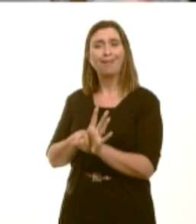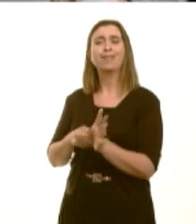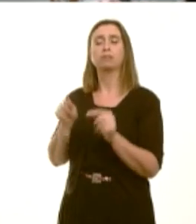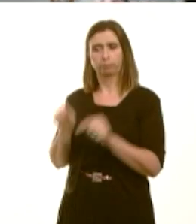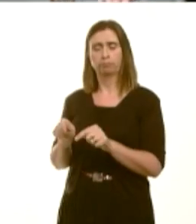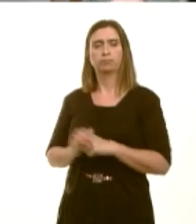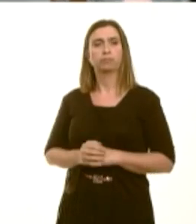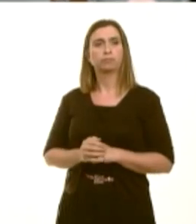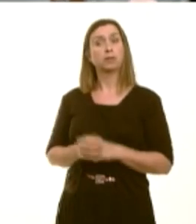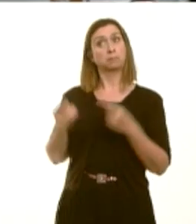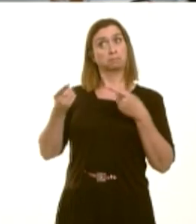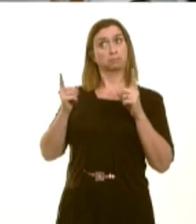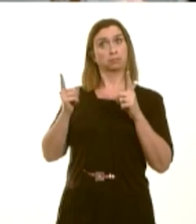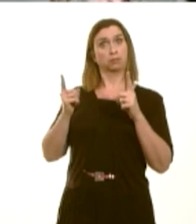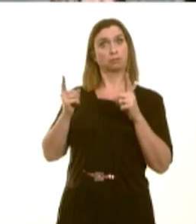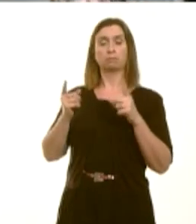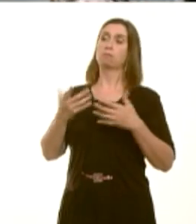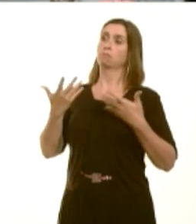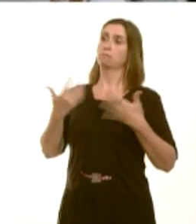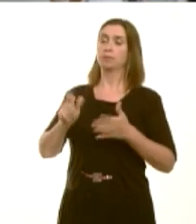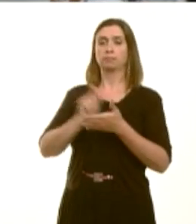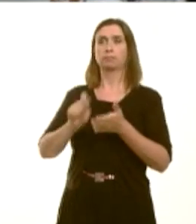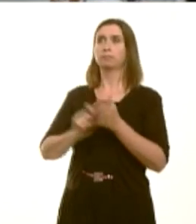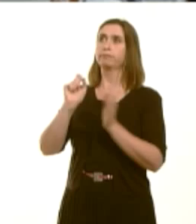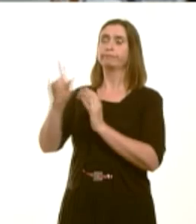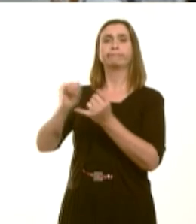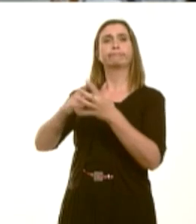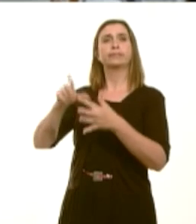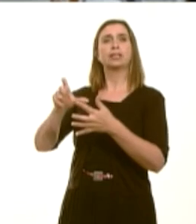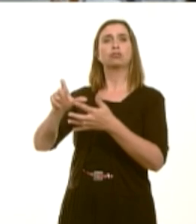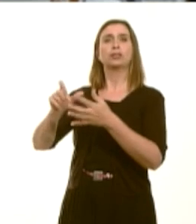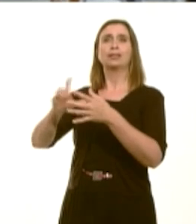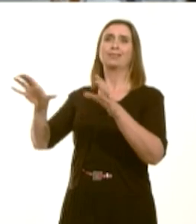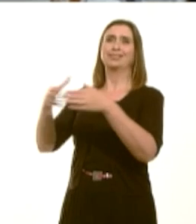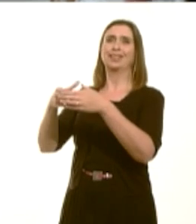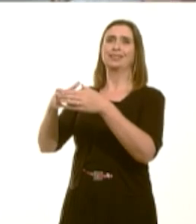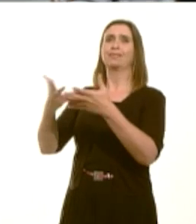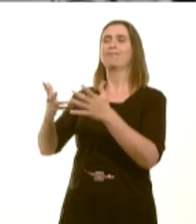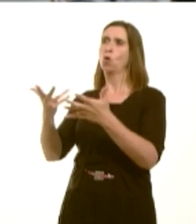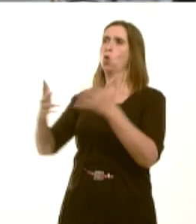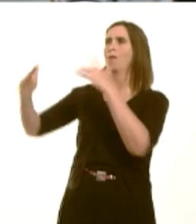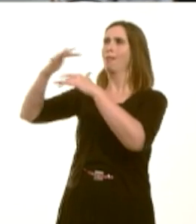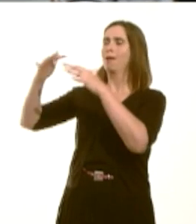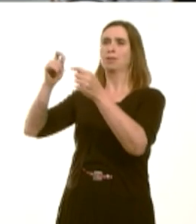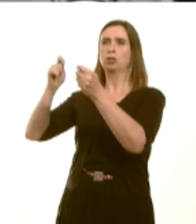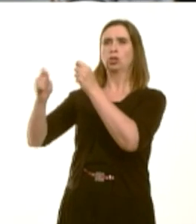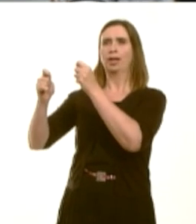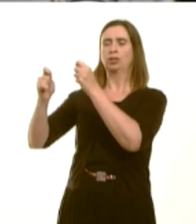also say that the Minister has written to the Secretary of State for Energy and Climate Change to seek urgent discussions on the UK Governmentís responsibilities with regard